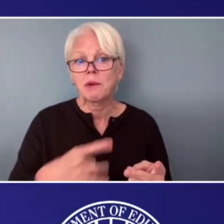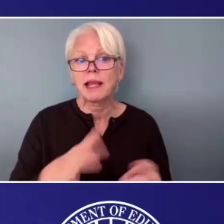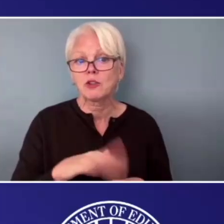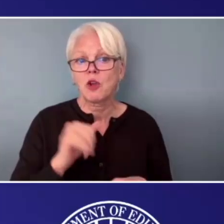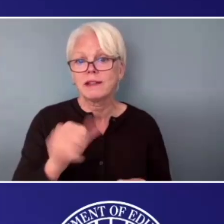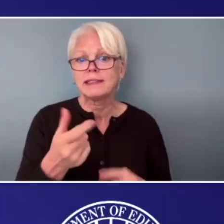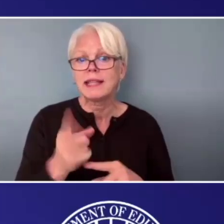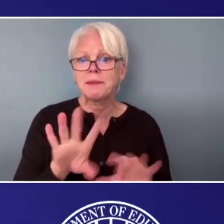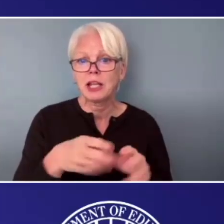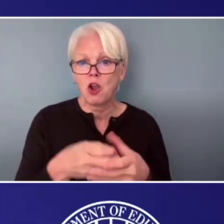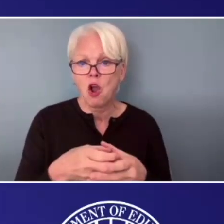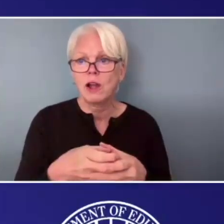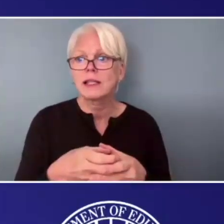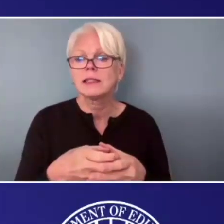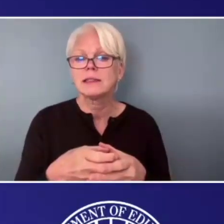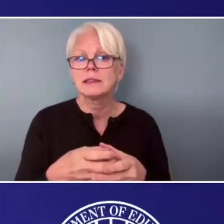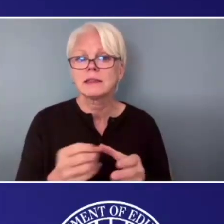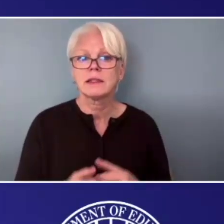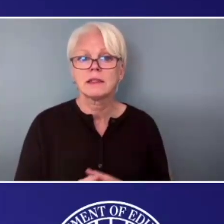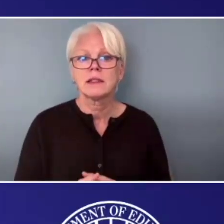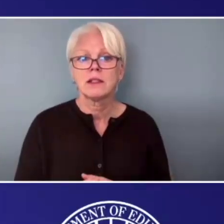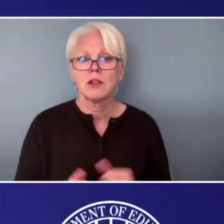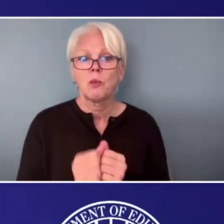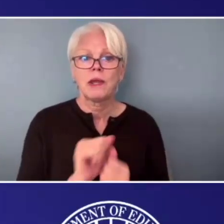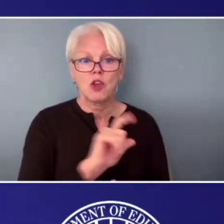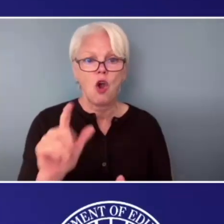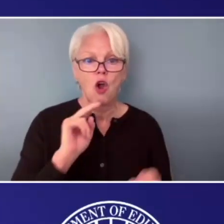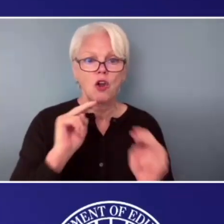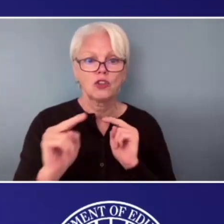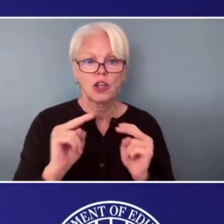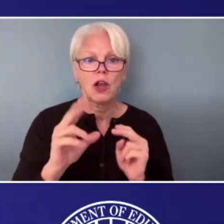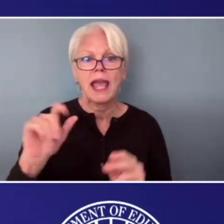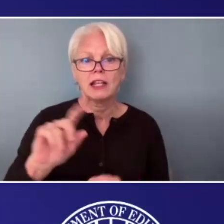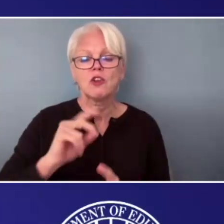caucus with all negotiators and alternates, including the Department.